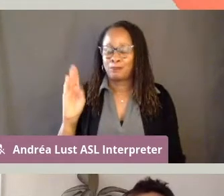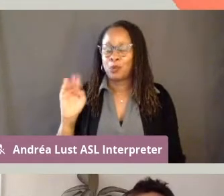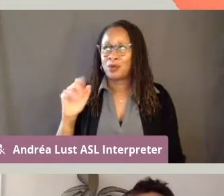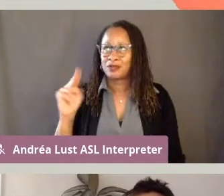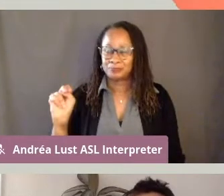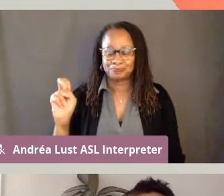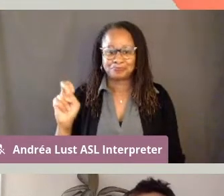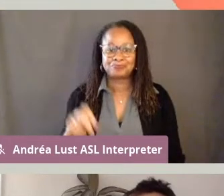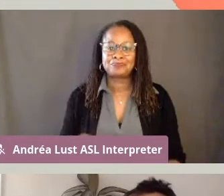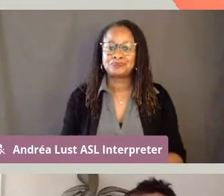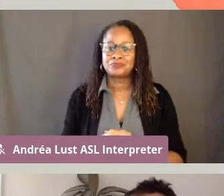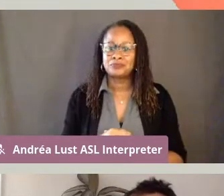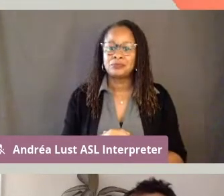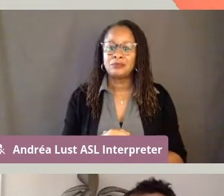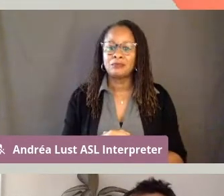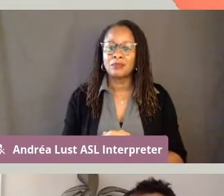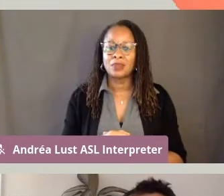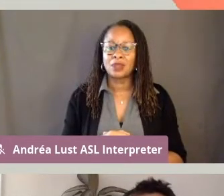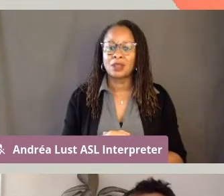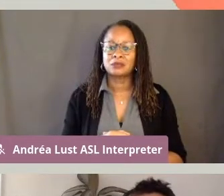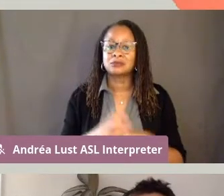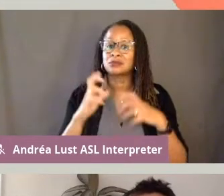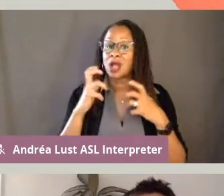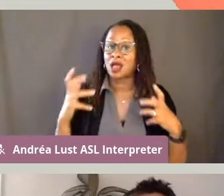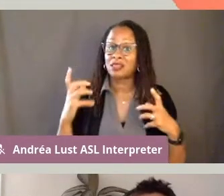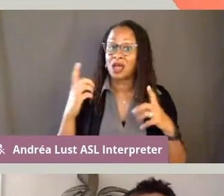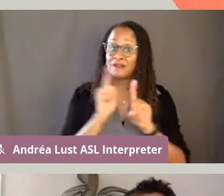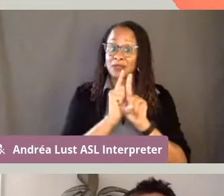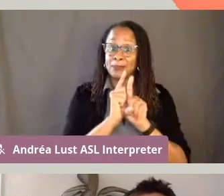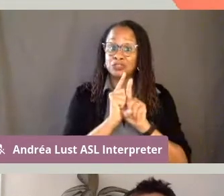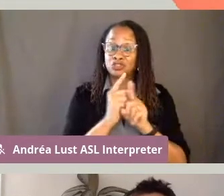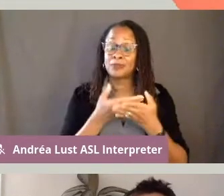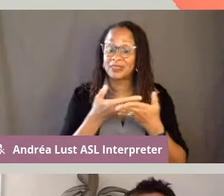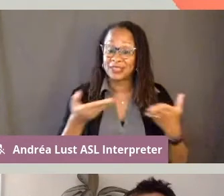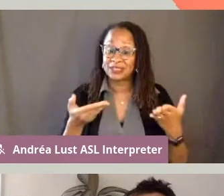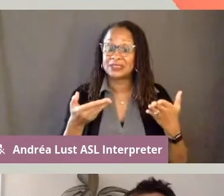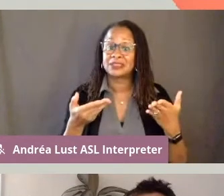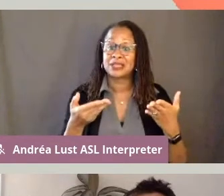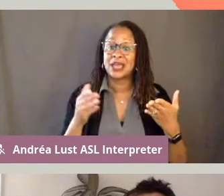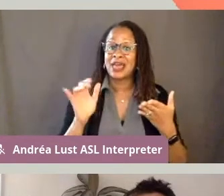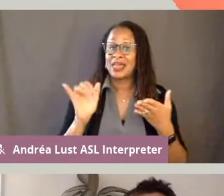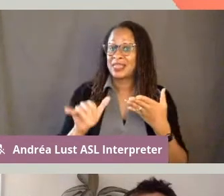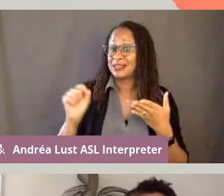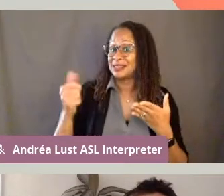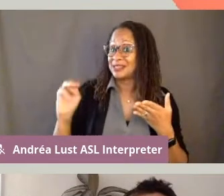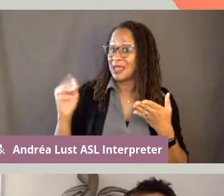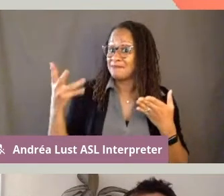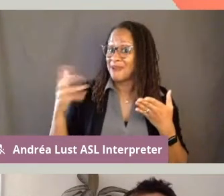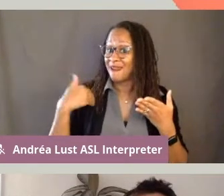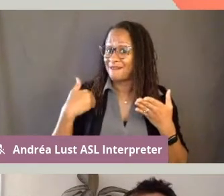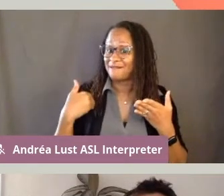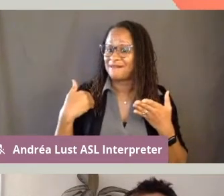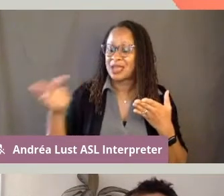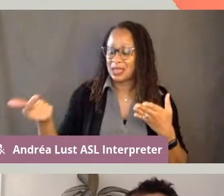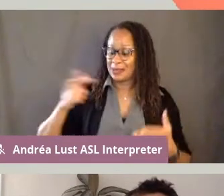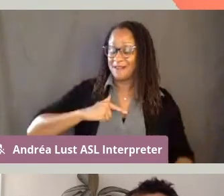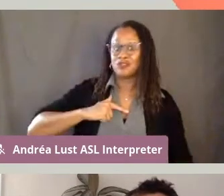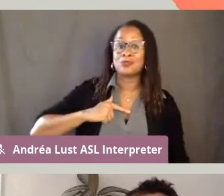And so a lot of the mentorship things that Sam had had he passed on to me,